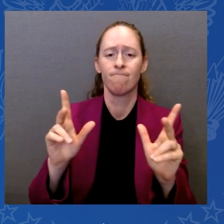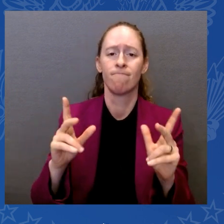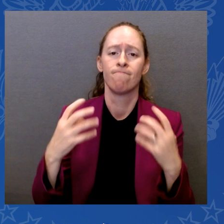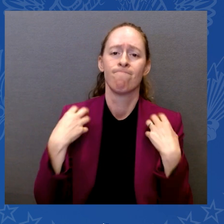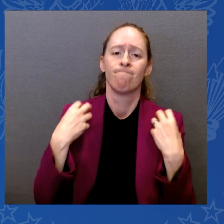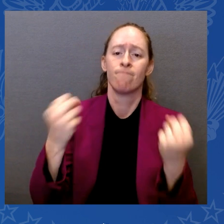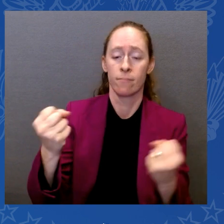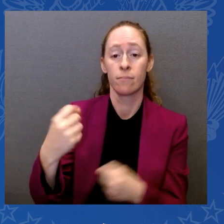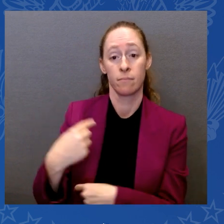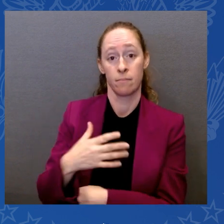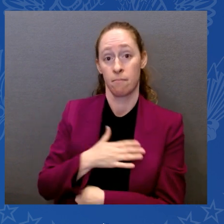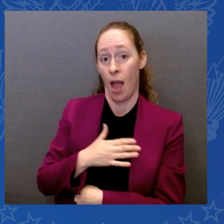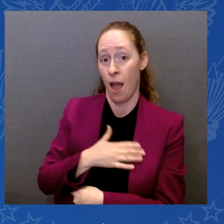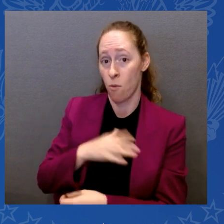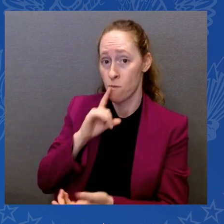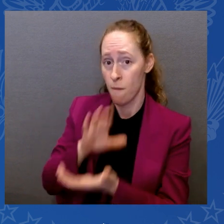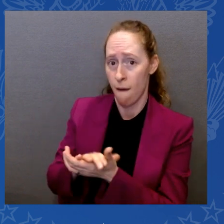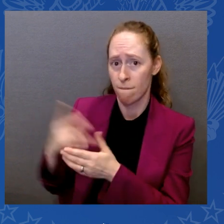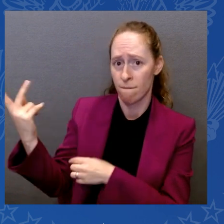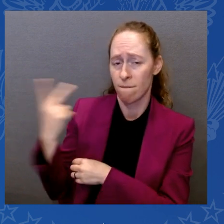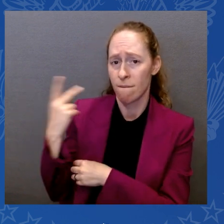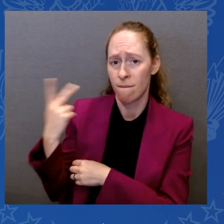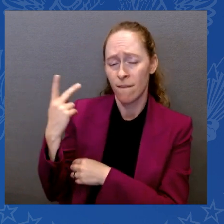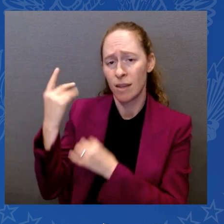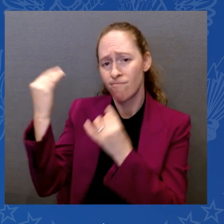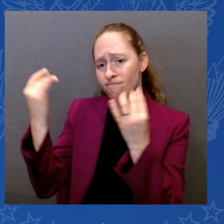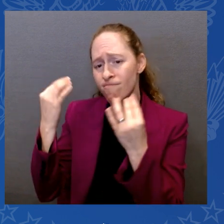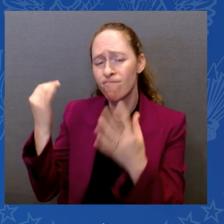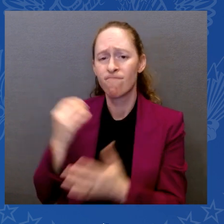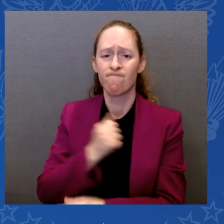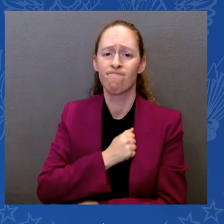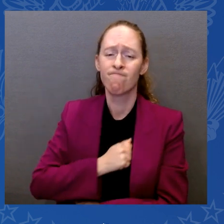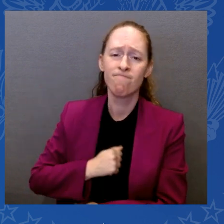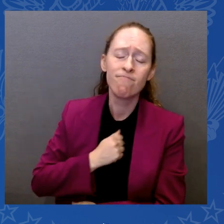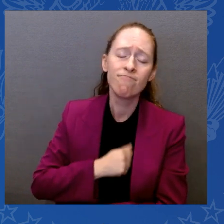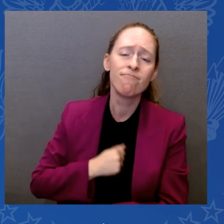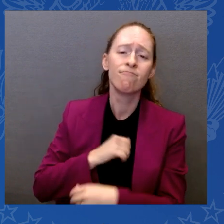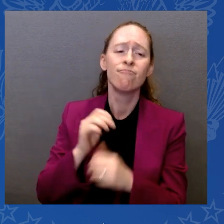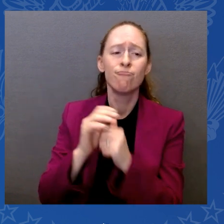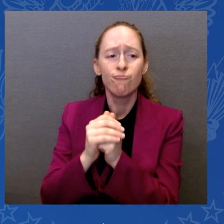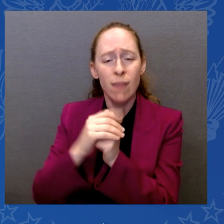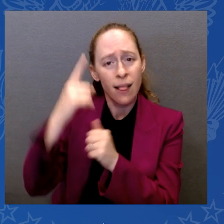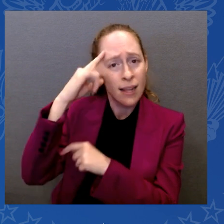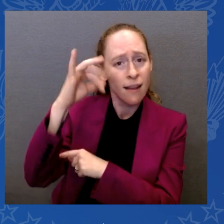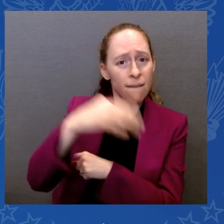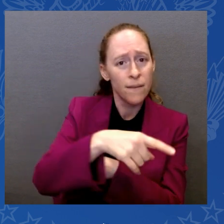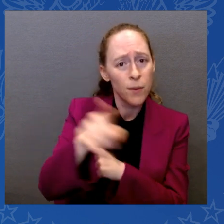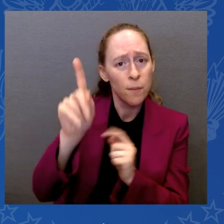but, you know, all the people displaced and all the people who are just scared to death, knowing what happened before.